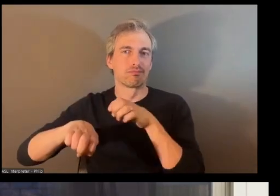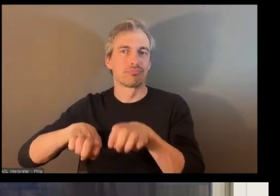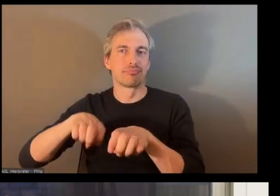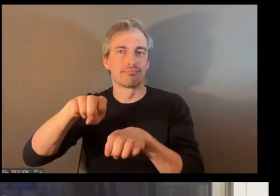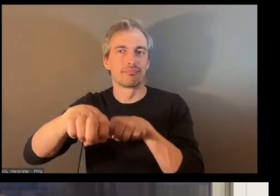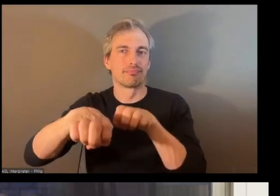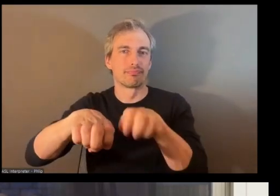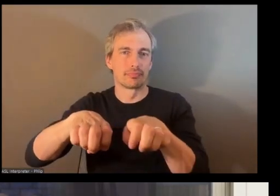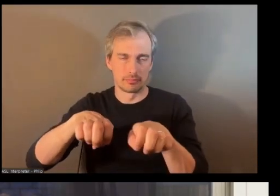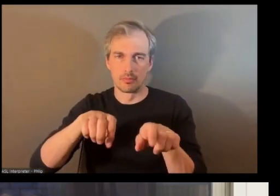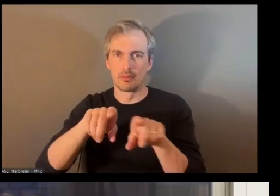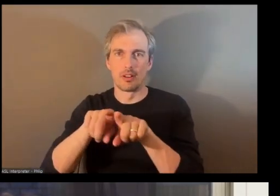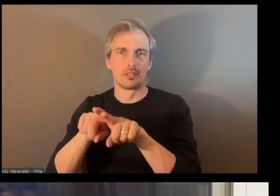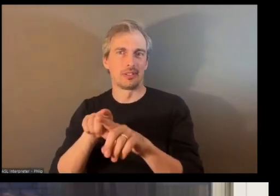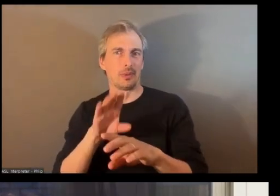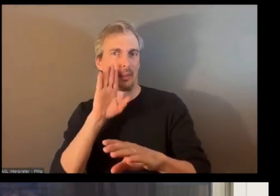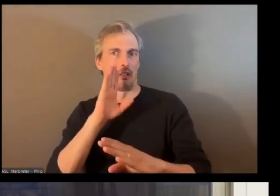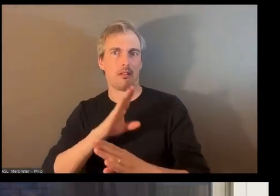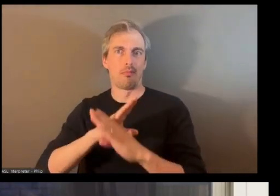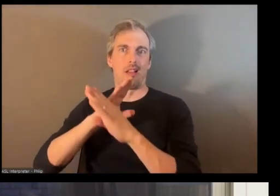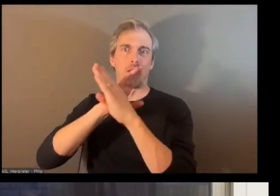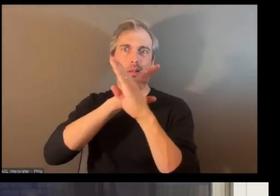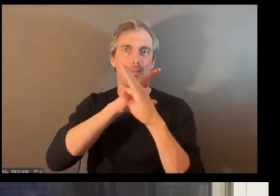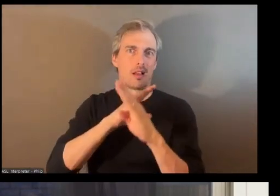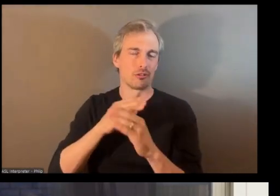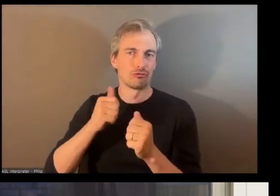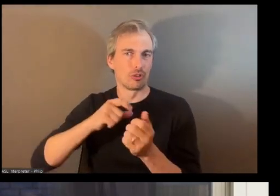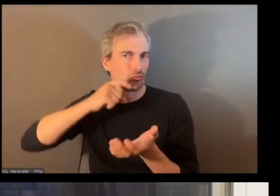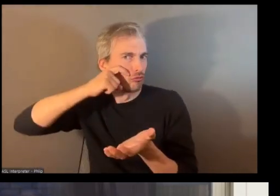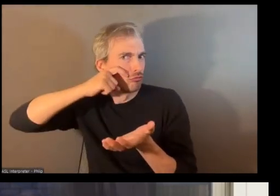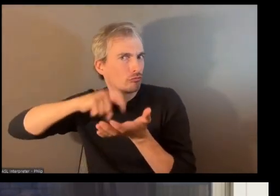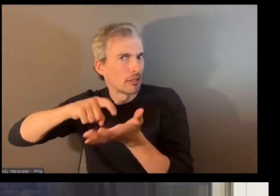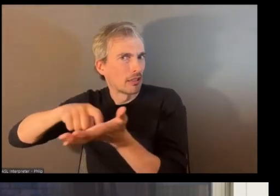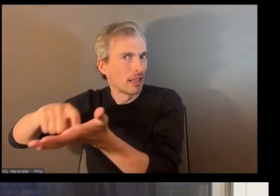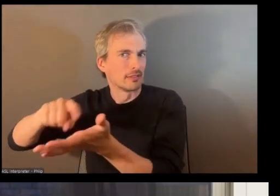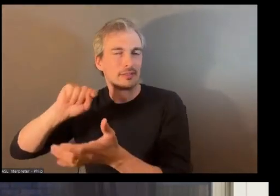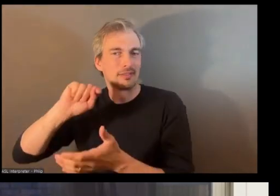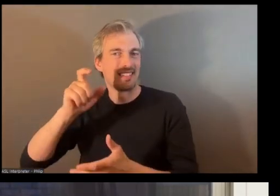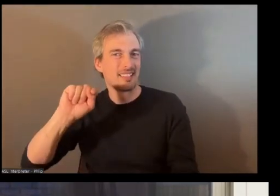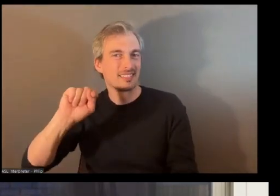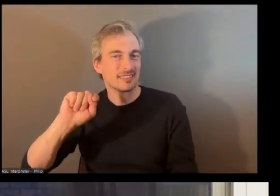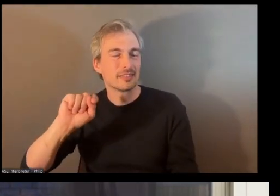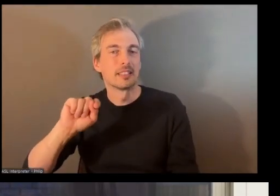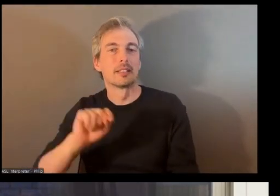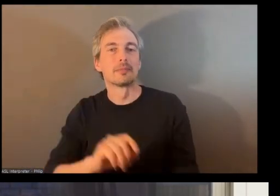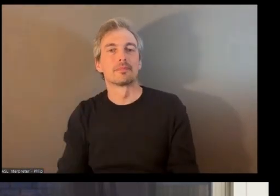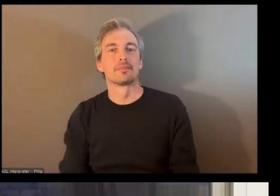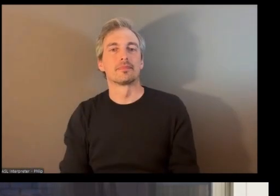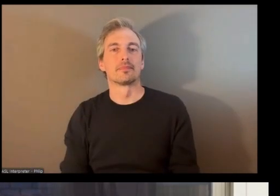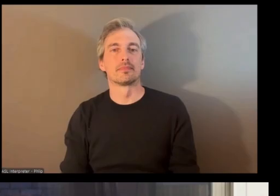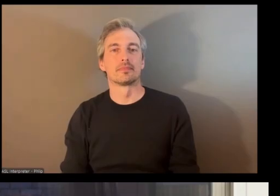But I want, you know, to give this text a positive spin. The contrast is really good.